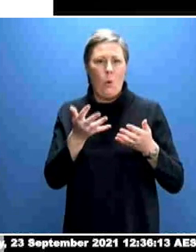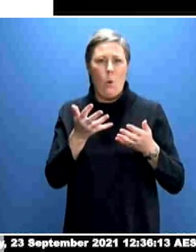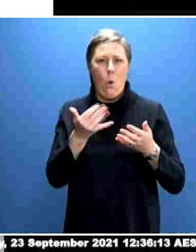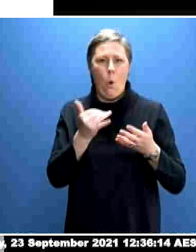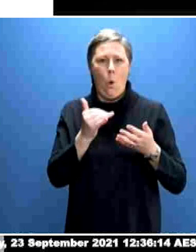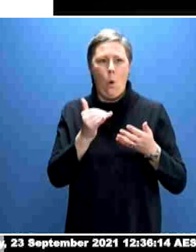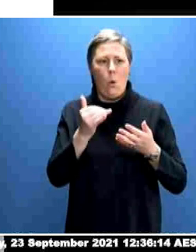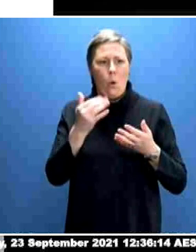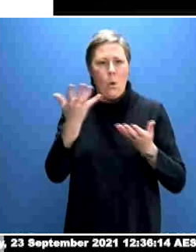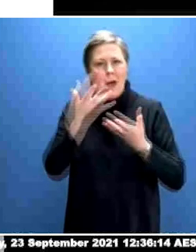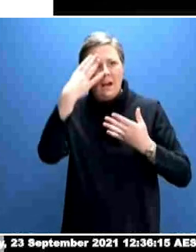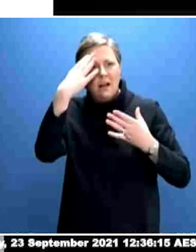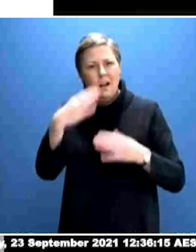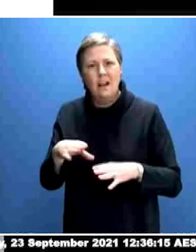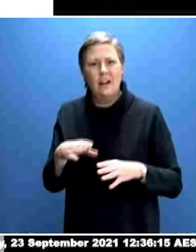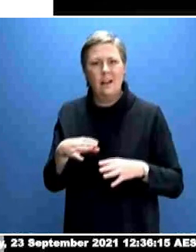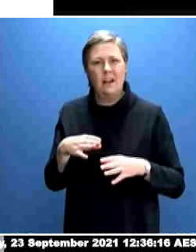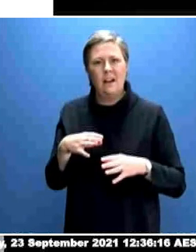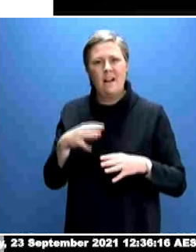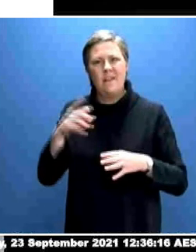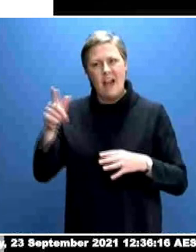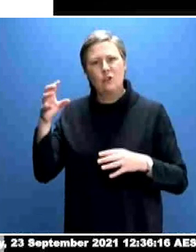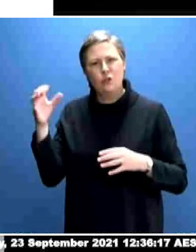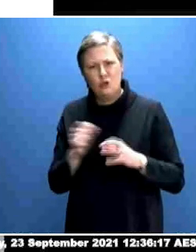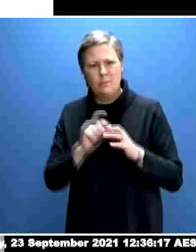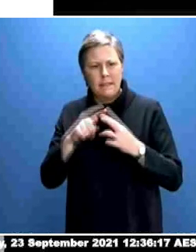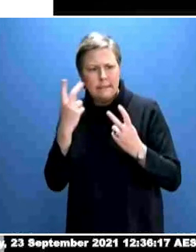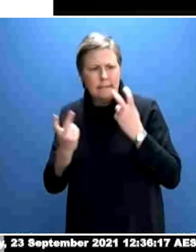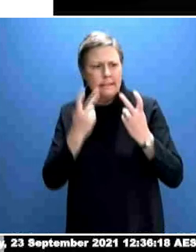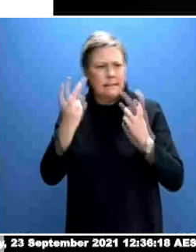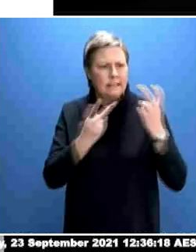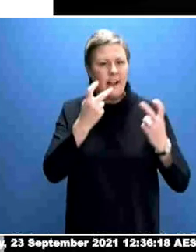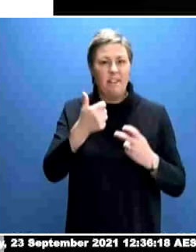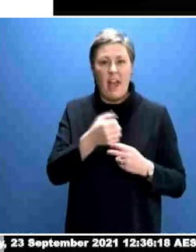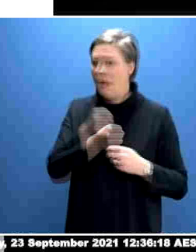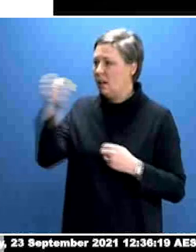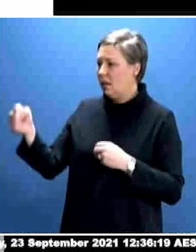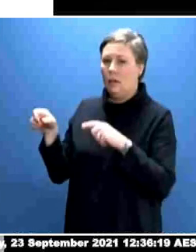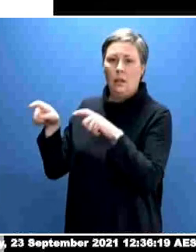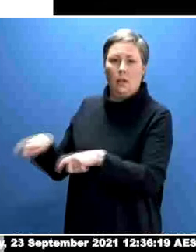and having a young person detained indefinitely, it's a serious concern.